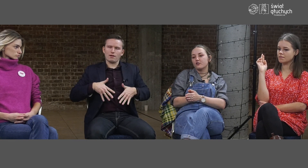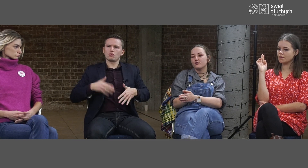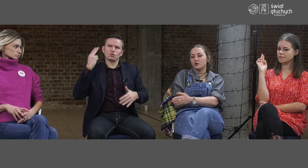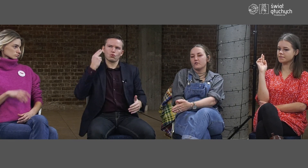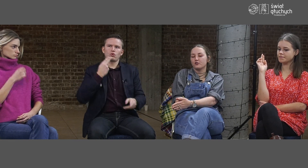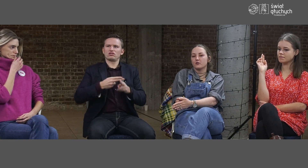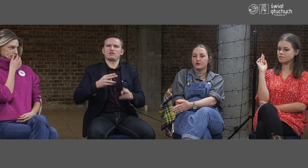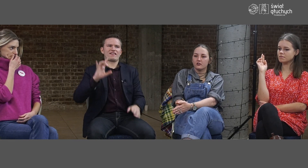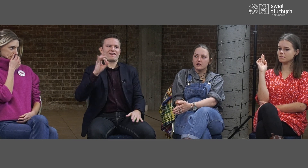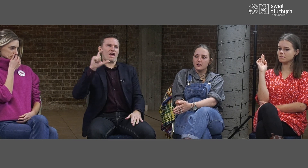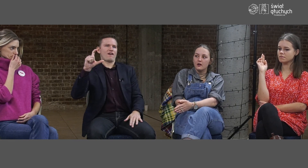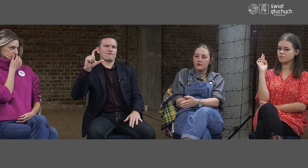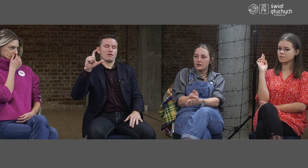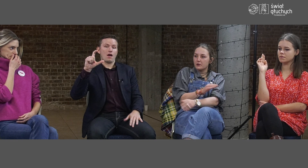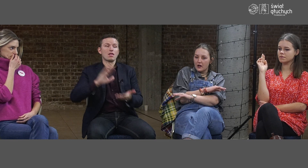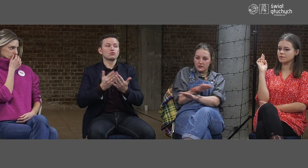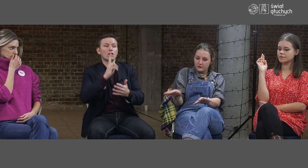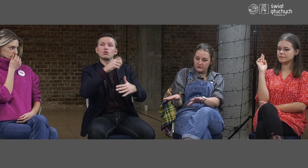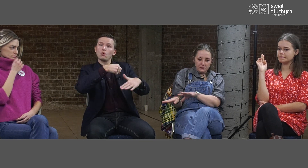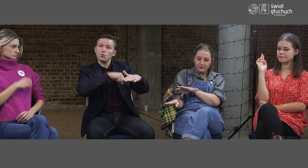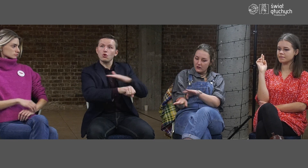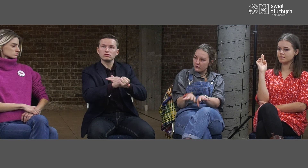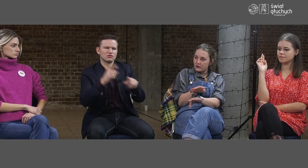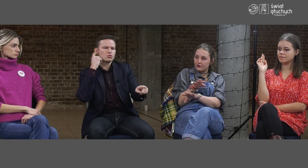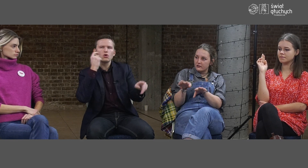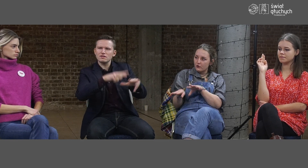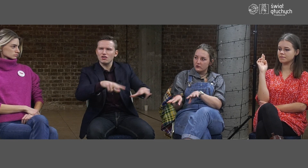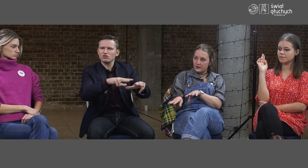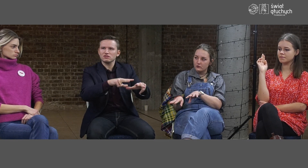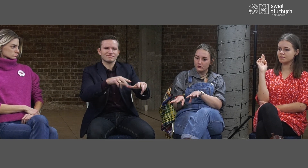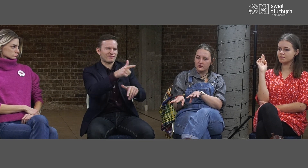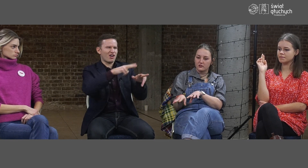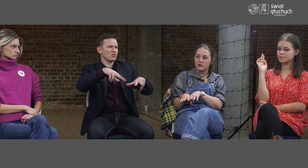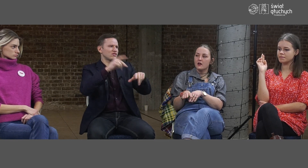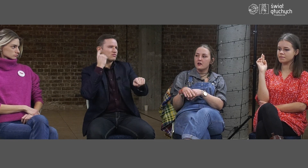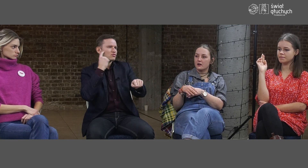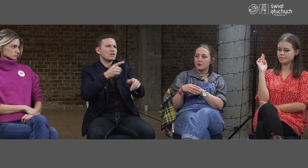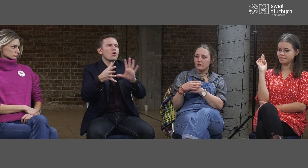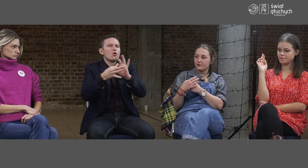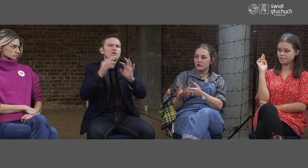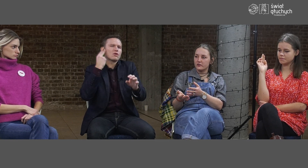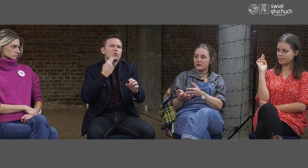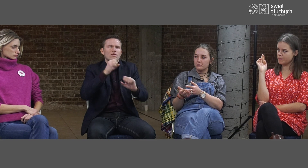If someone is born into a hearing family, that has never had any contact with any deaf, hard of hearing, or hearing-impaired community — whatever you want to call it,